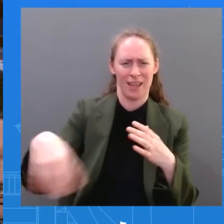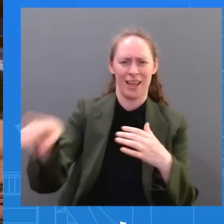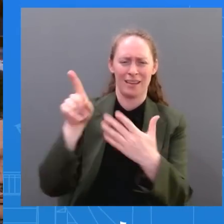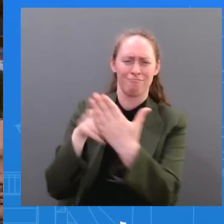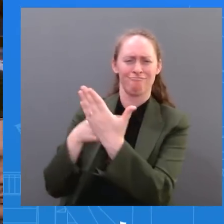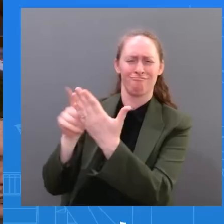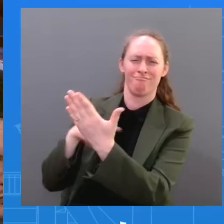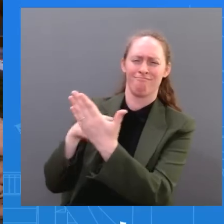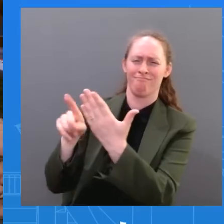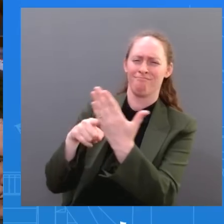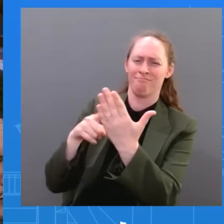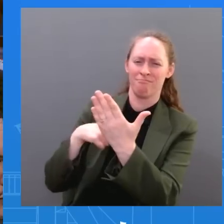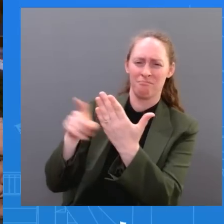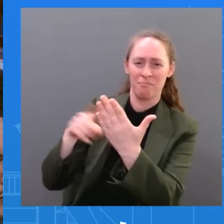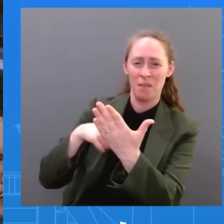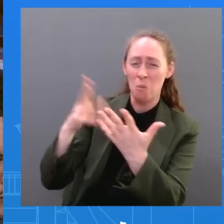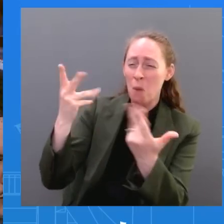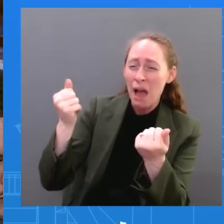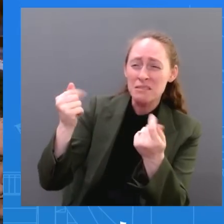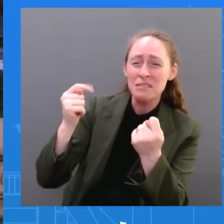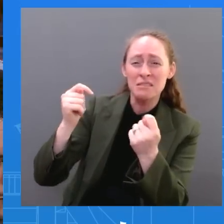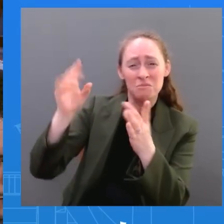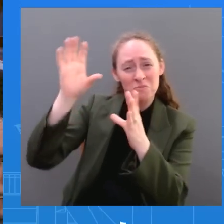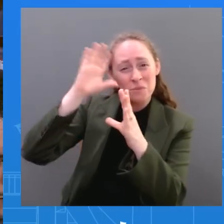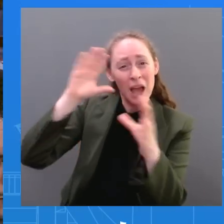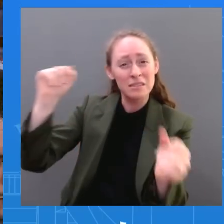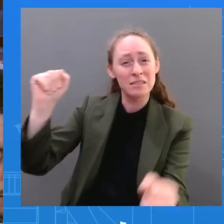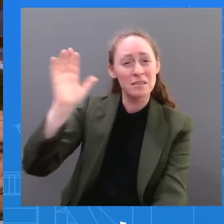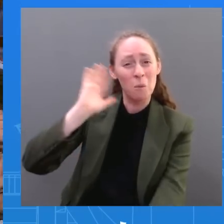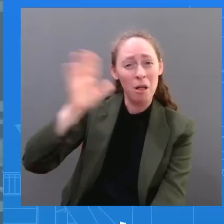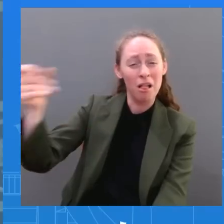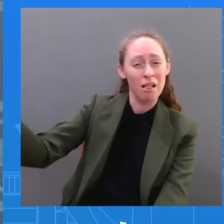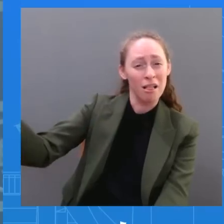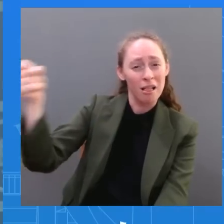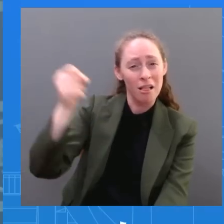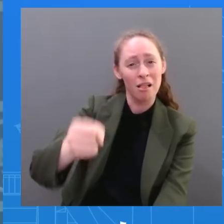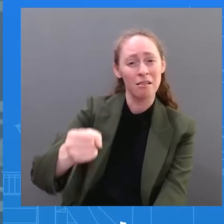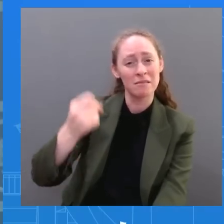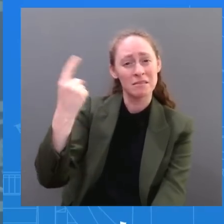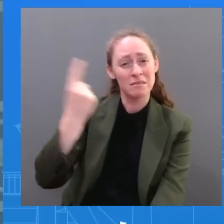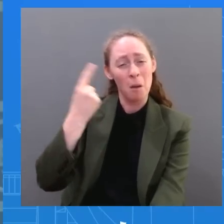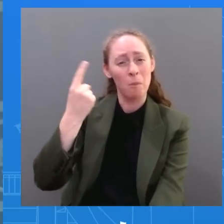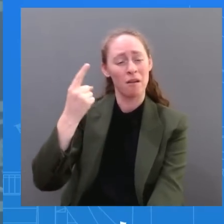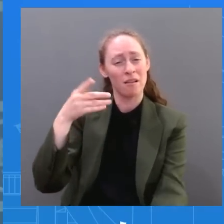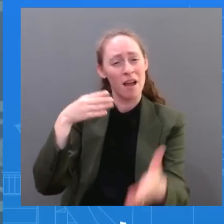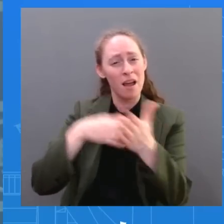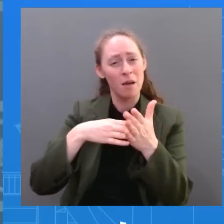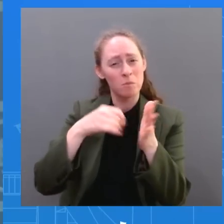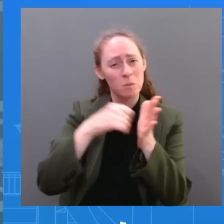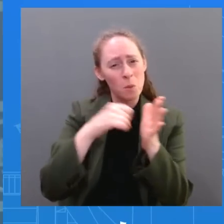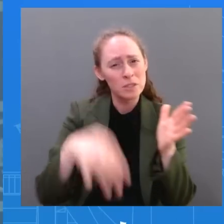who stands against abortion and holds conservative views? Ms. Jean-Pierre: Well, we haven't nominated anyone -- that's what I would say -- as of yet.